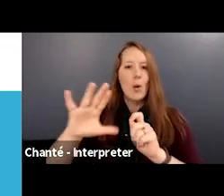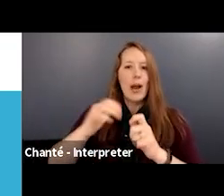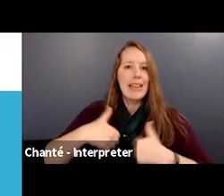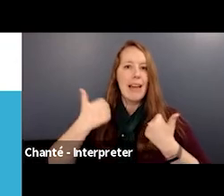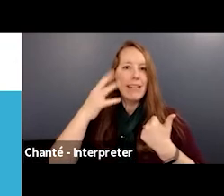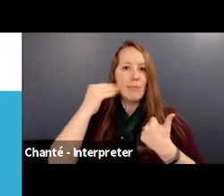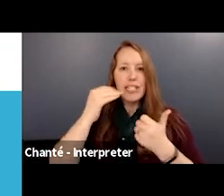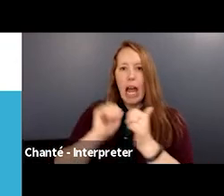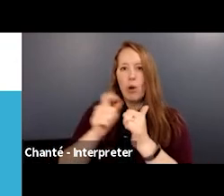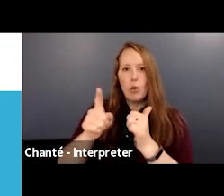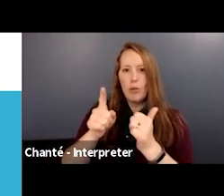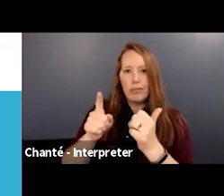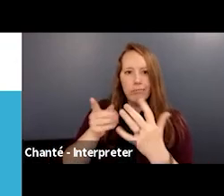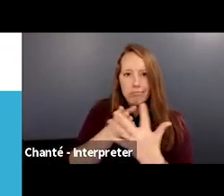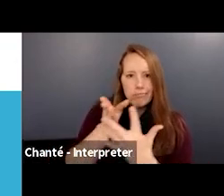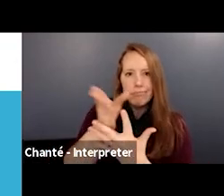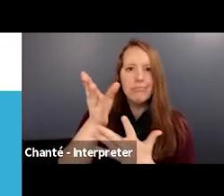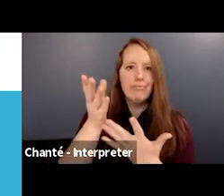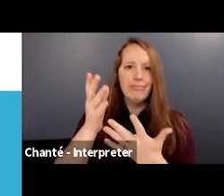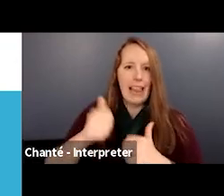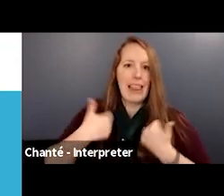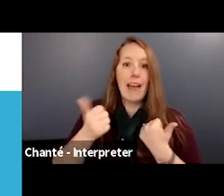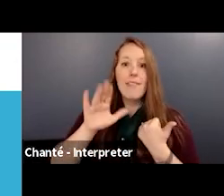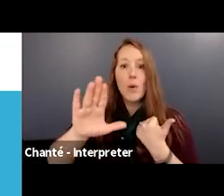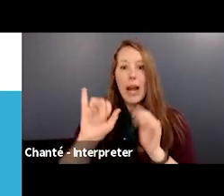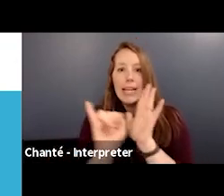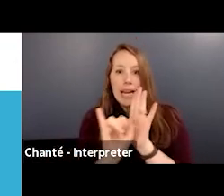your identity and intersectionality has changed a lot.